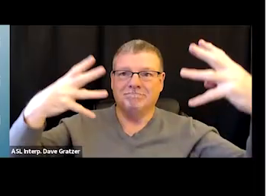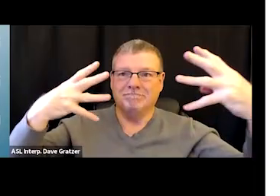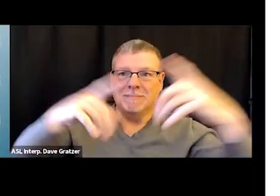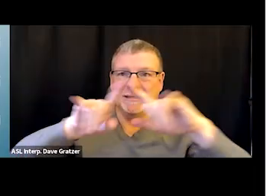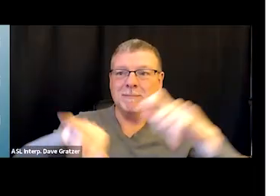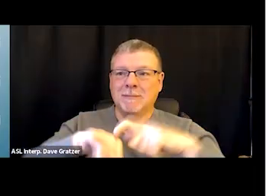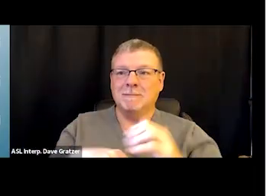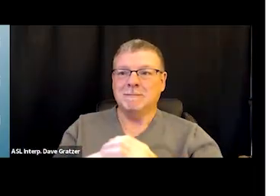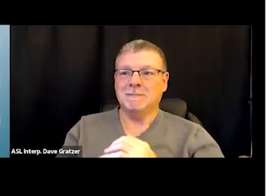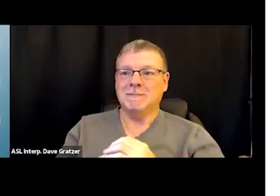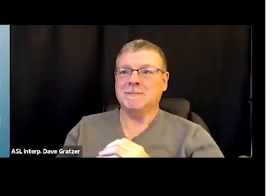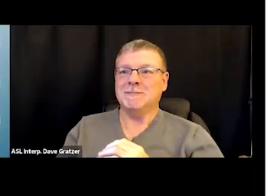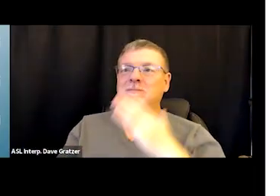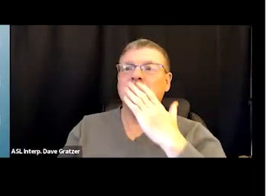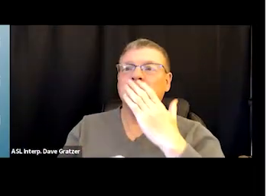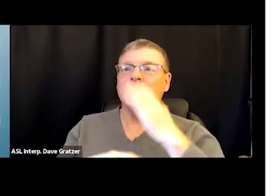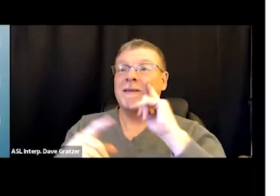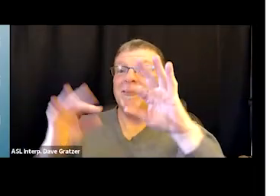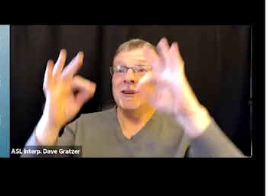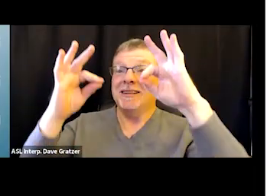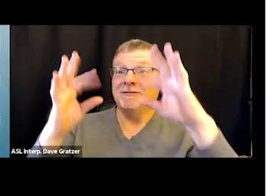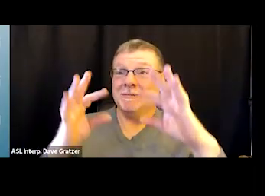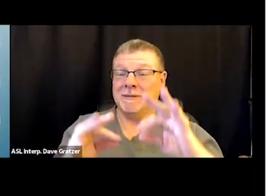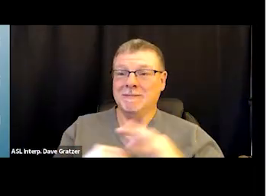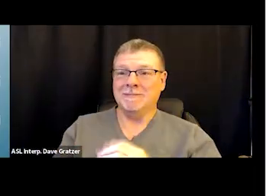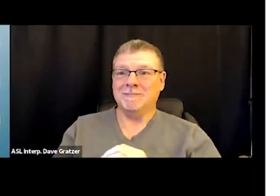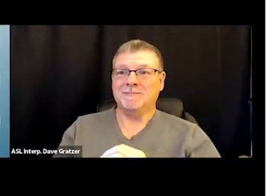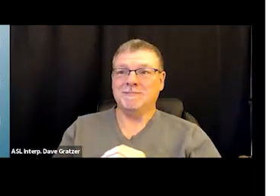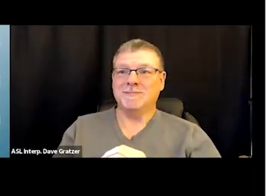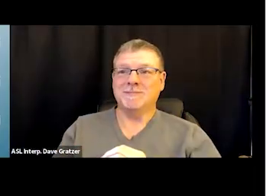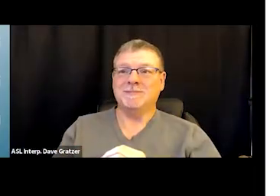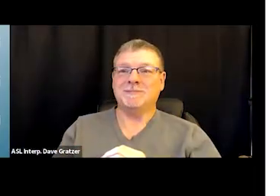Okay. Thank you for the feedback. Okay, so we'll continue.